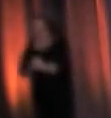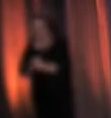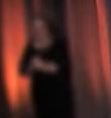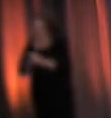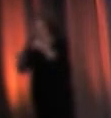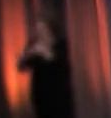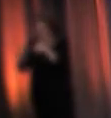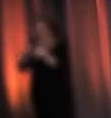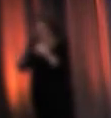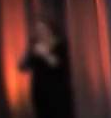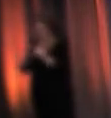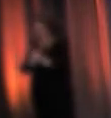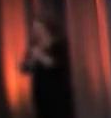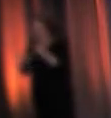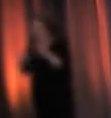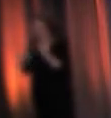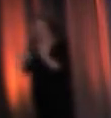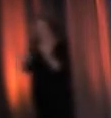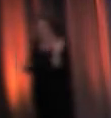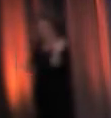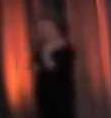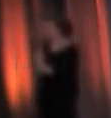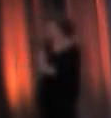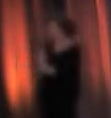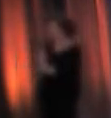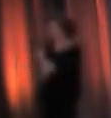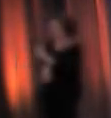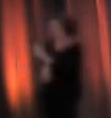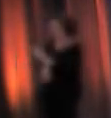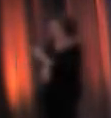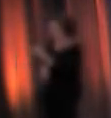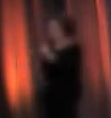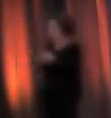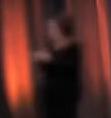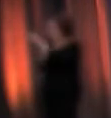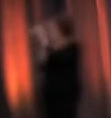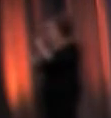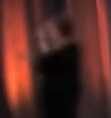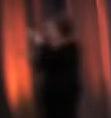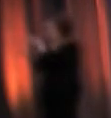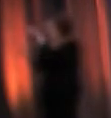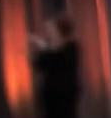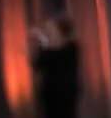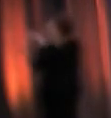and culture sector, what do we notice about the changing conceptualisation of disability?